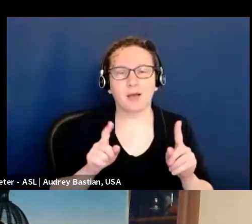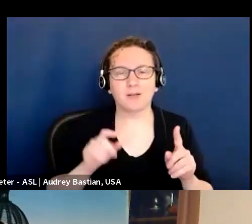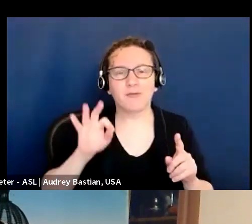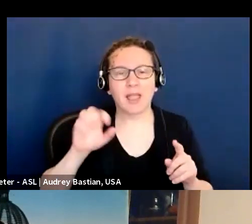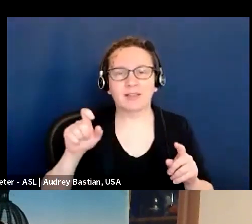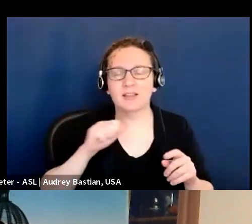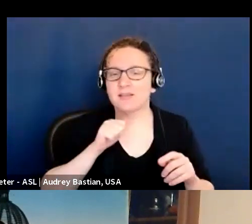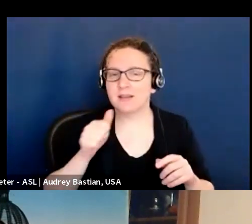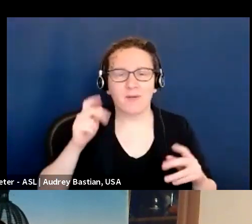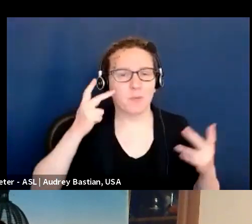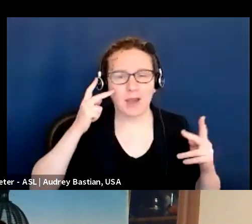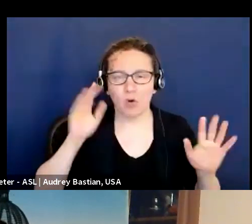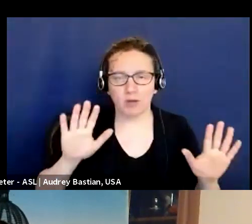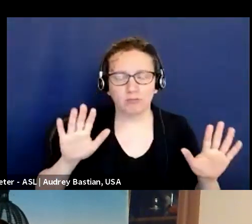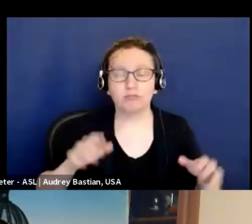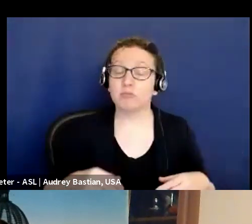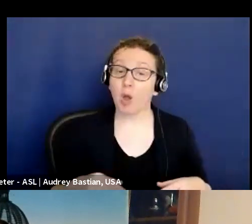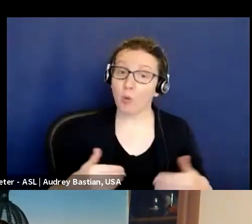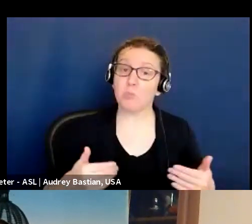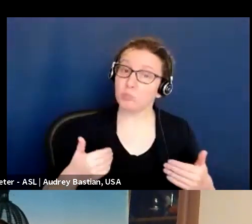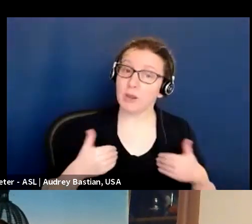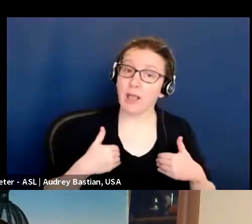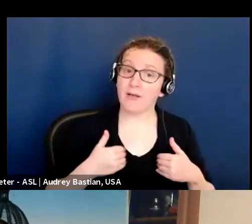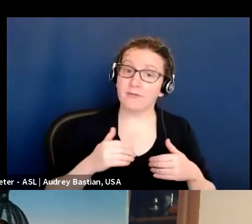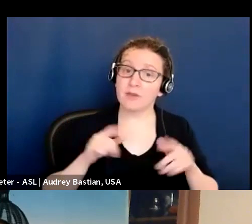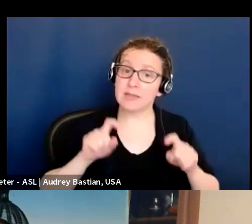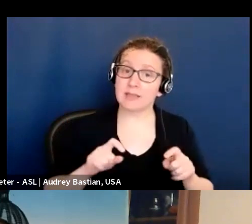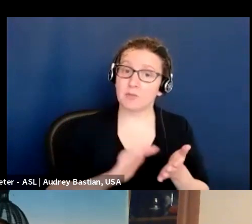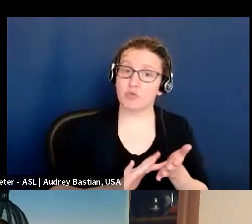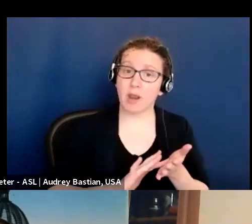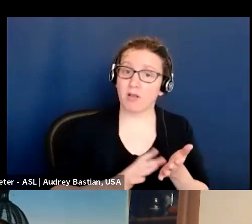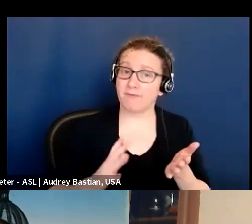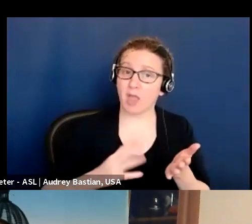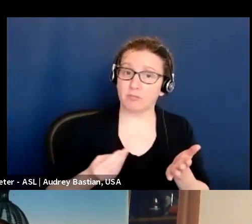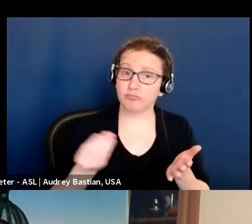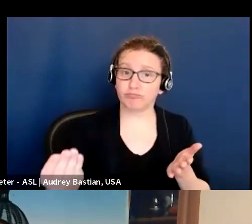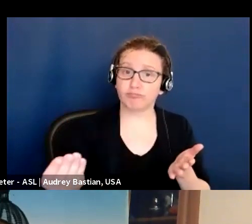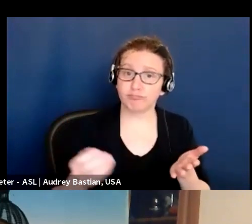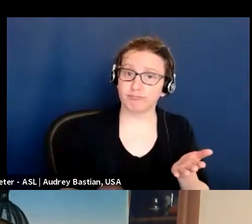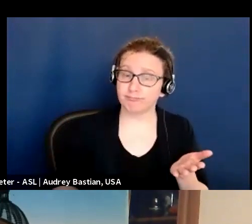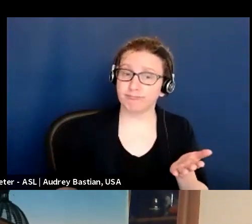And then everything I mean, if they could, everything,